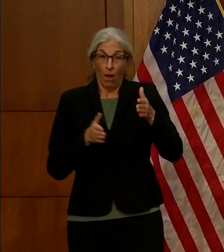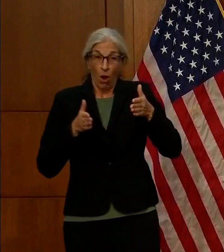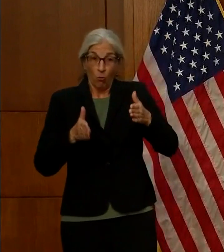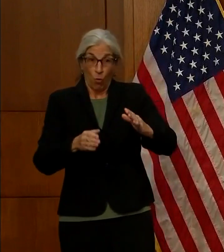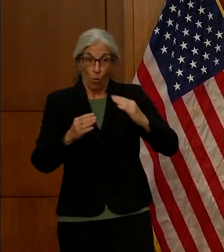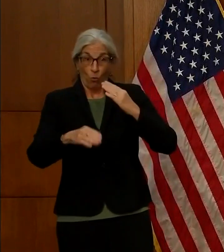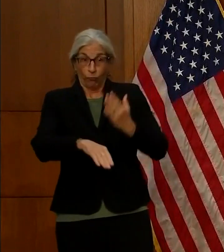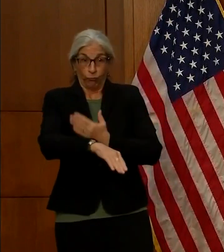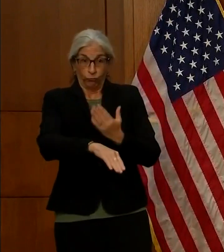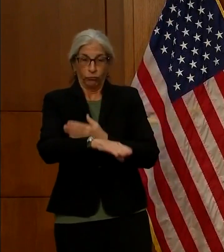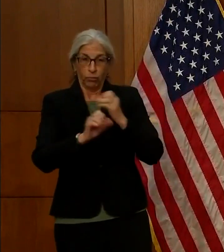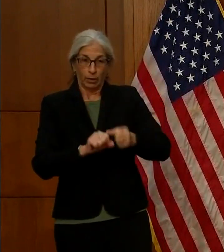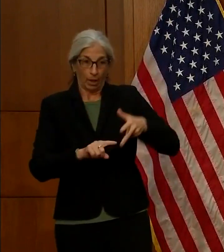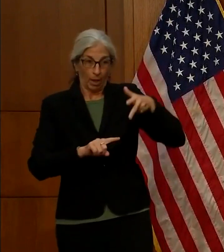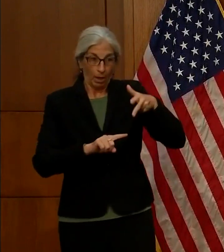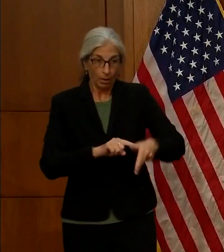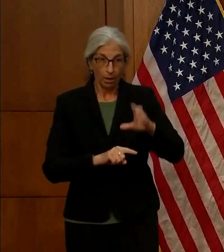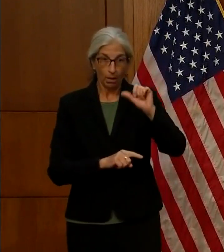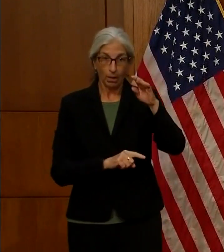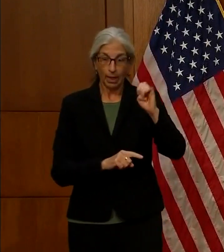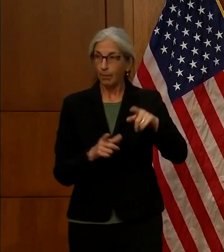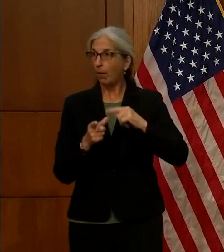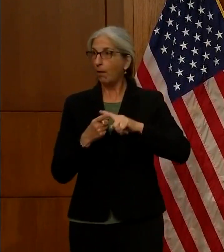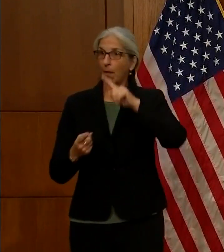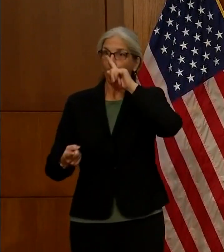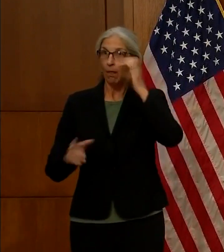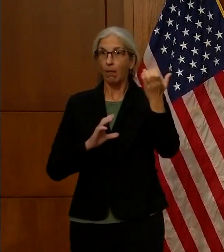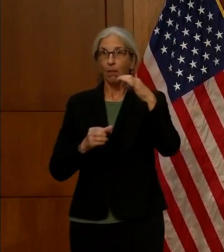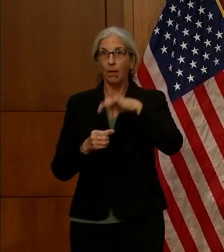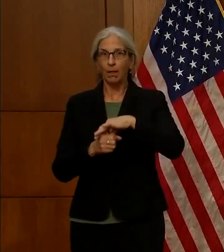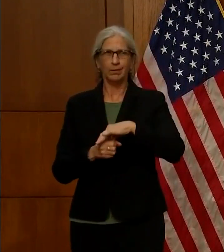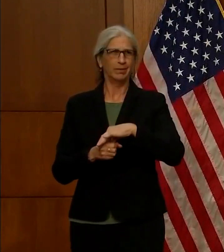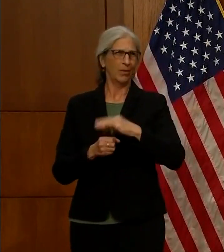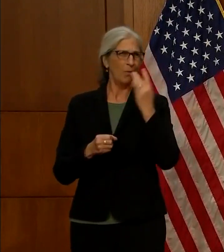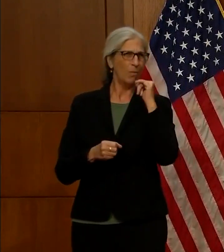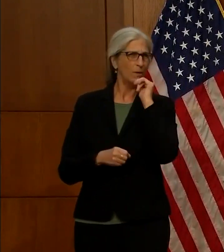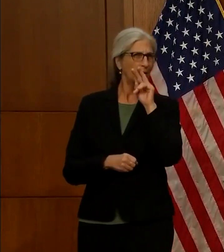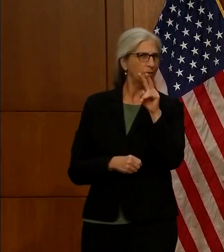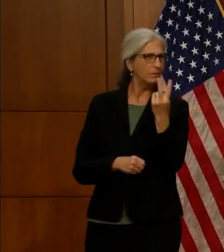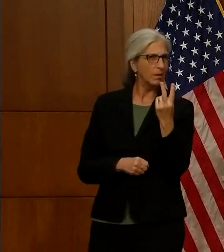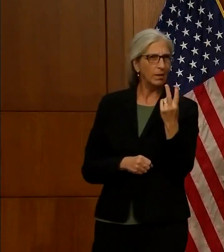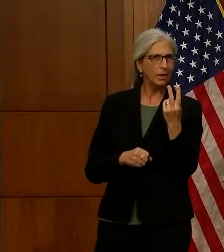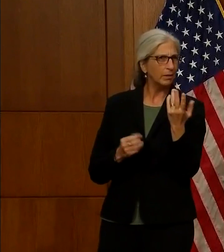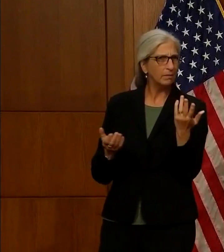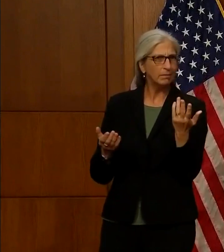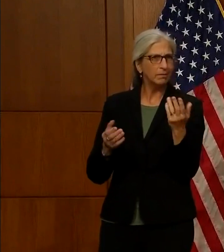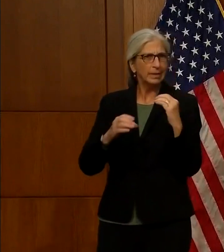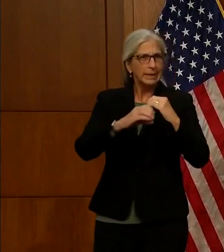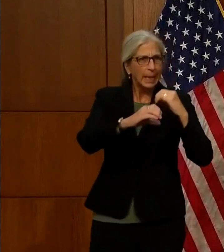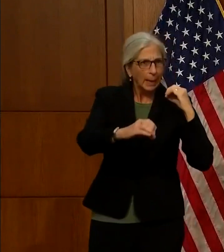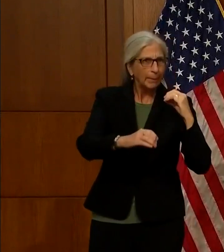POSSIBILITY ON ELECTION DAY. A ROAD CREW IS STABLE. TIRE SYSTEM DO YOU KNOW WHY THEY